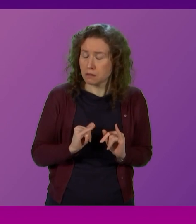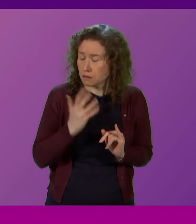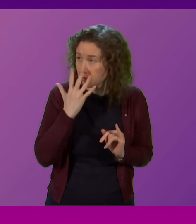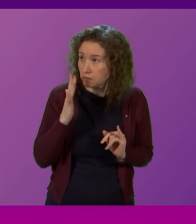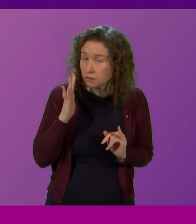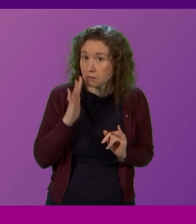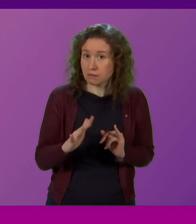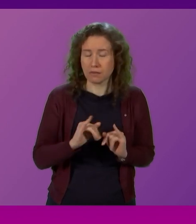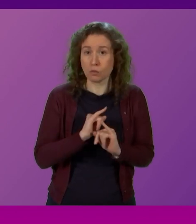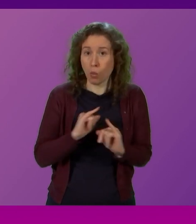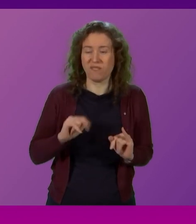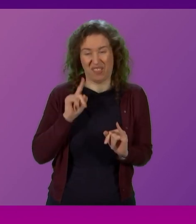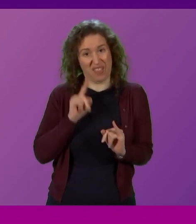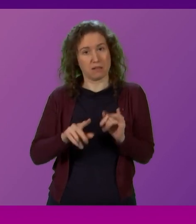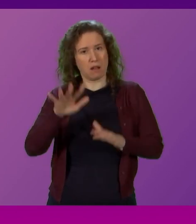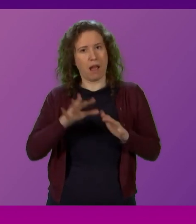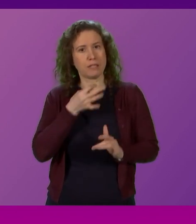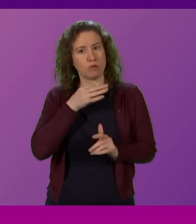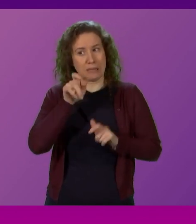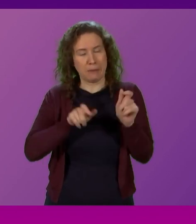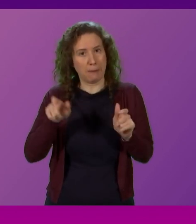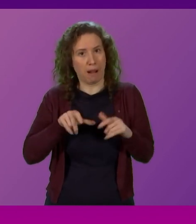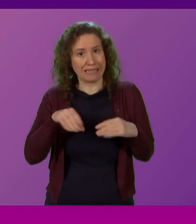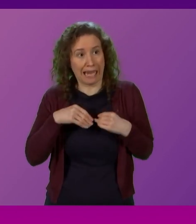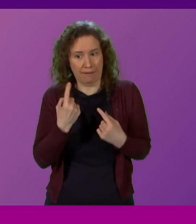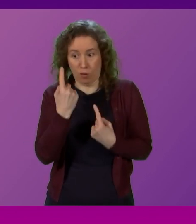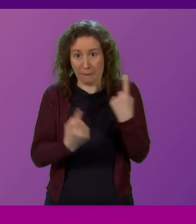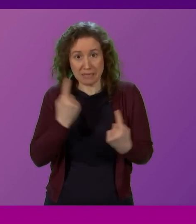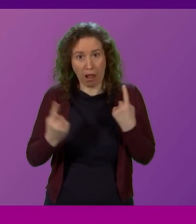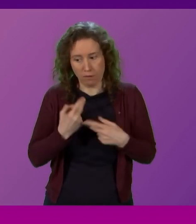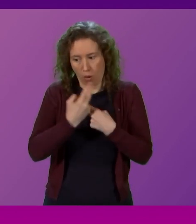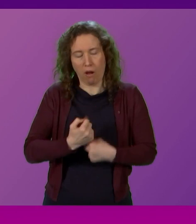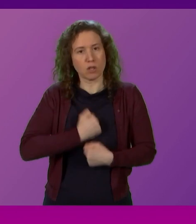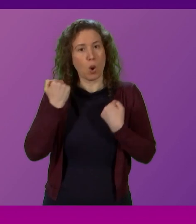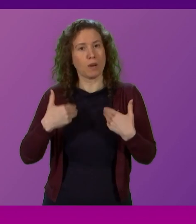Those are the risks that people are taking for the sake of their own health—and all